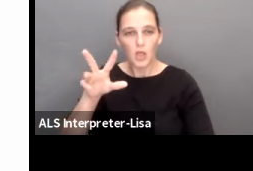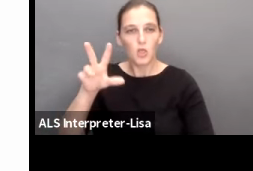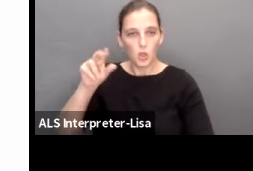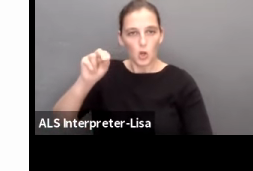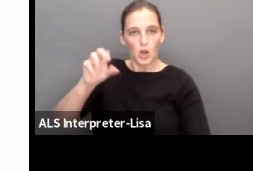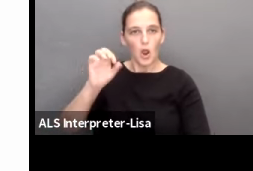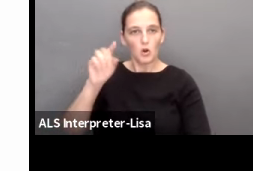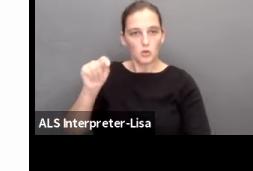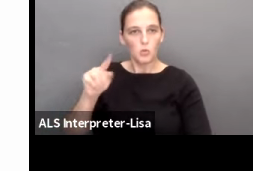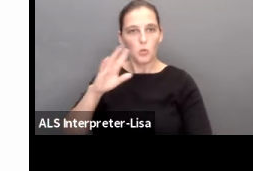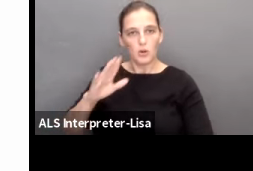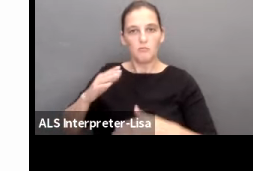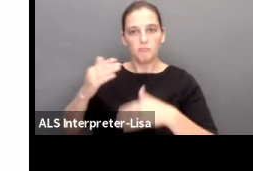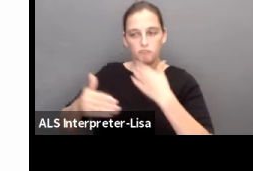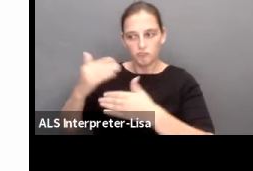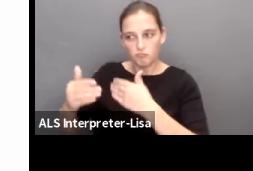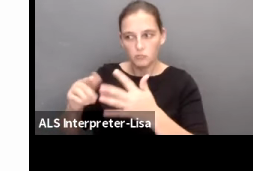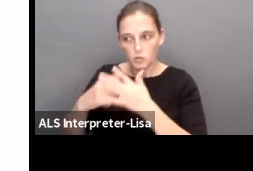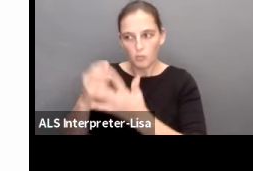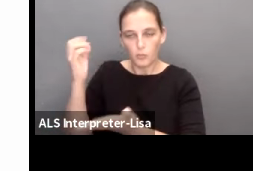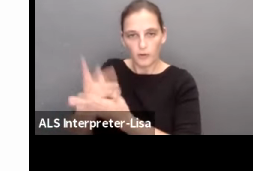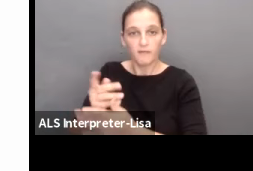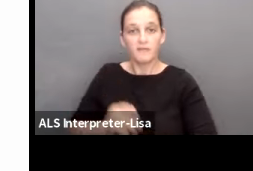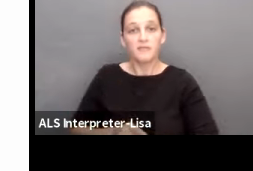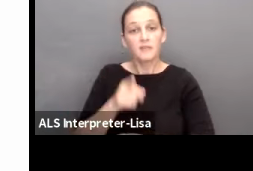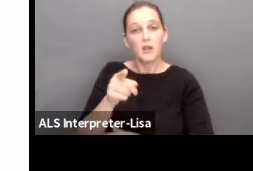and actually be approved. This will be a smaller dose than what the adults